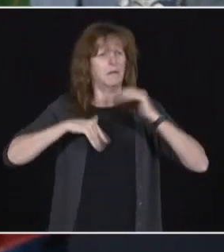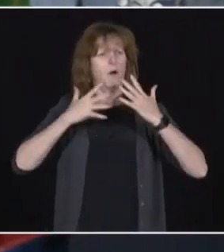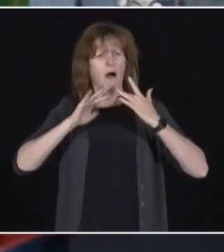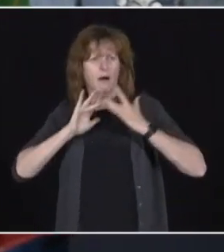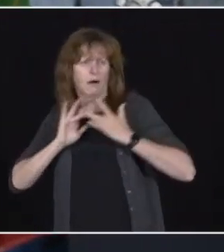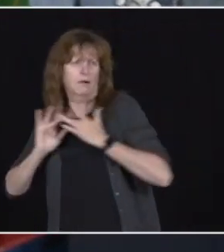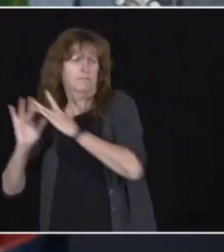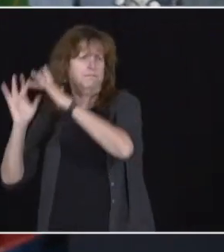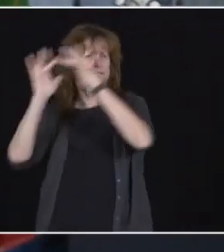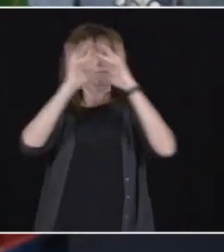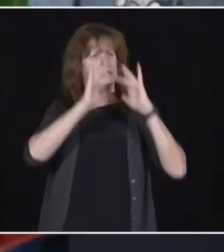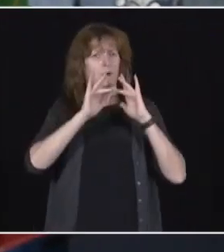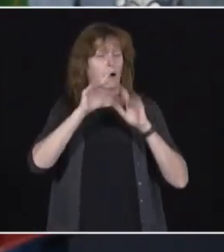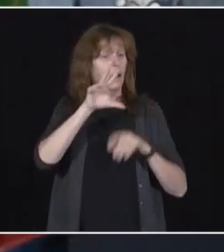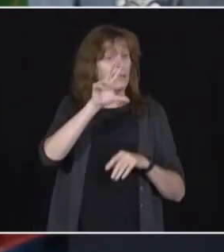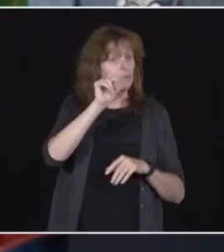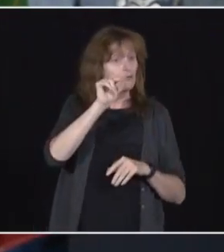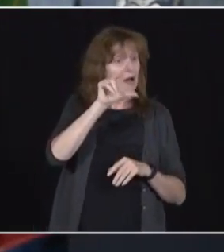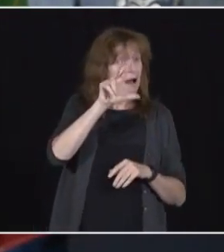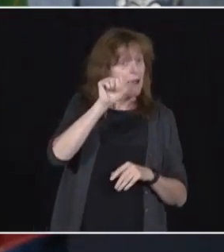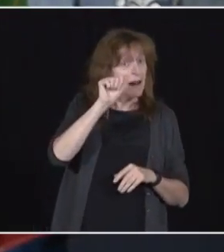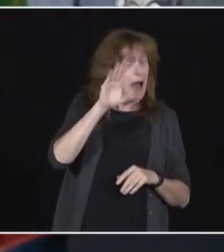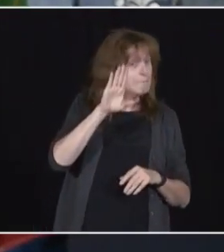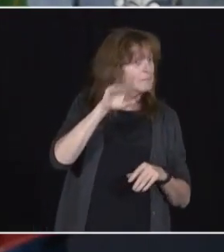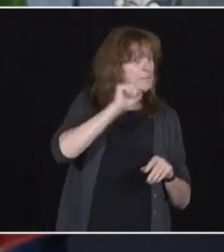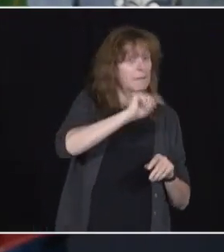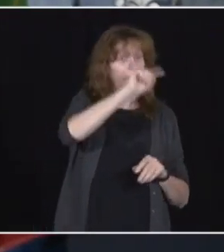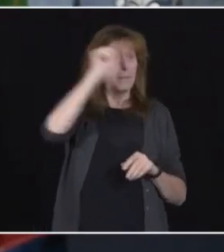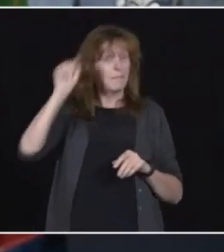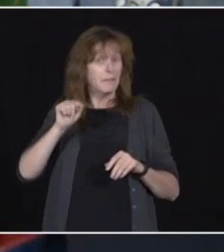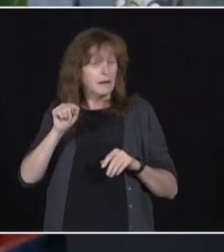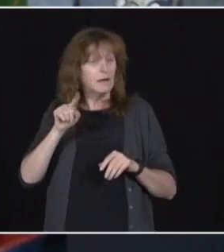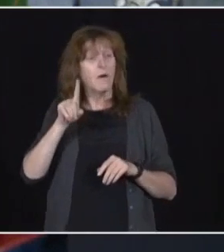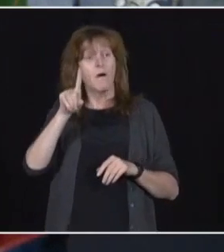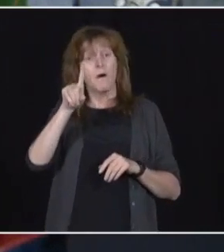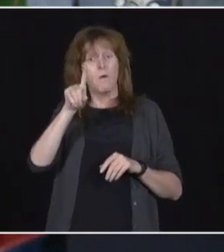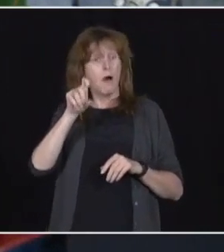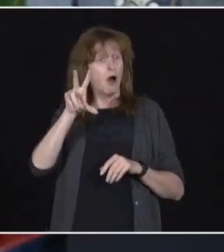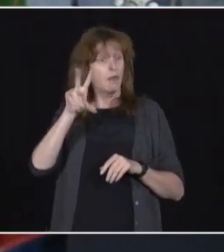and 130 assessment centres to ramp up our testing capacity.